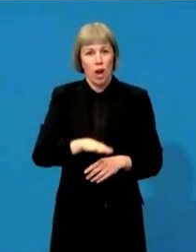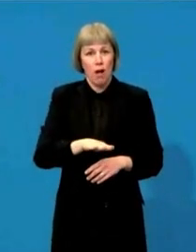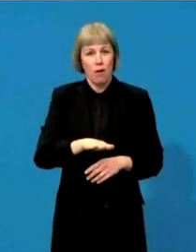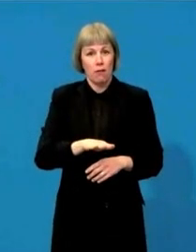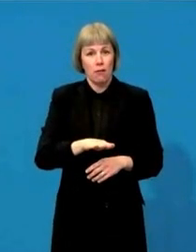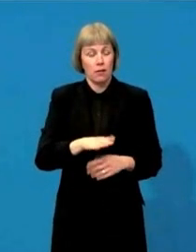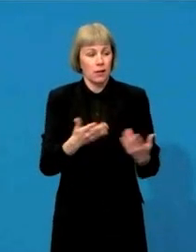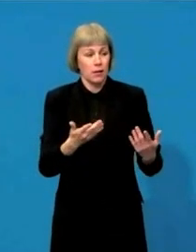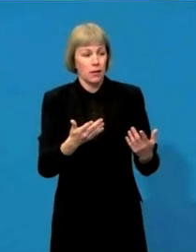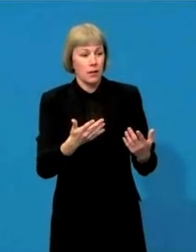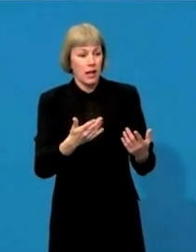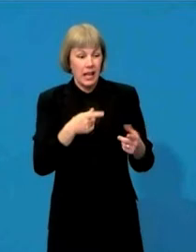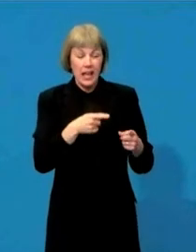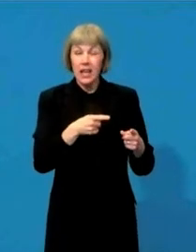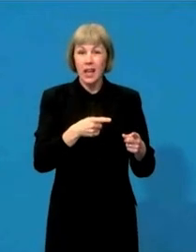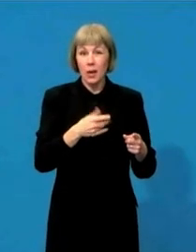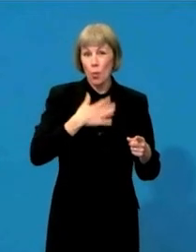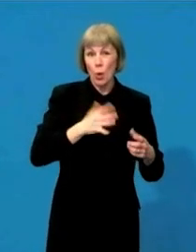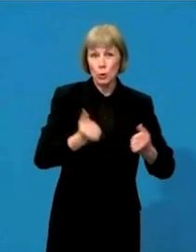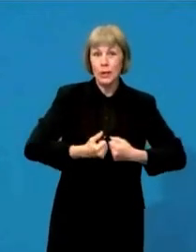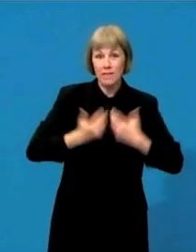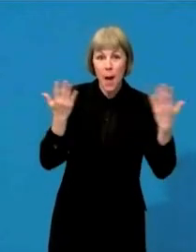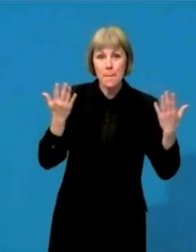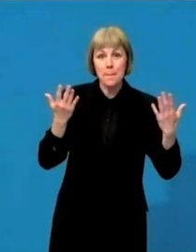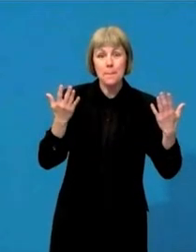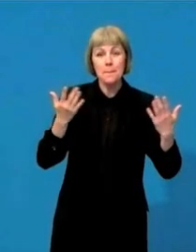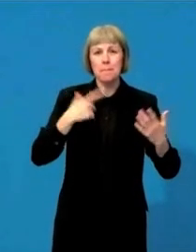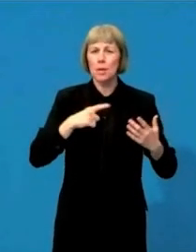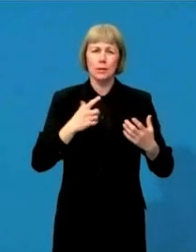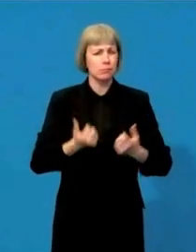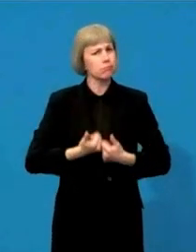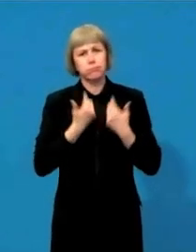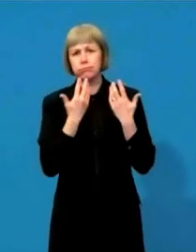And he's trying to do it because he wants to try to break down the barriers and improve